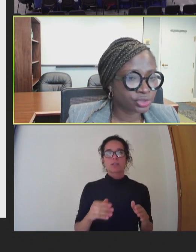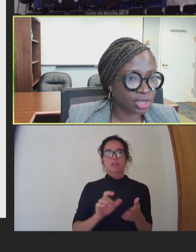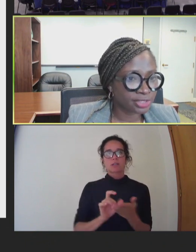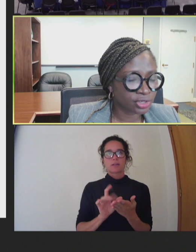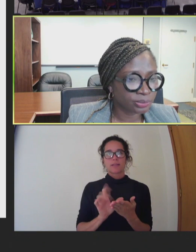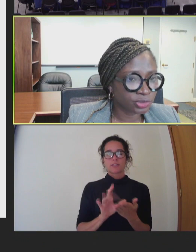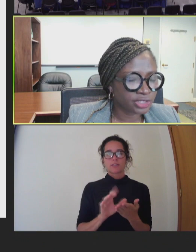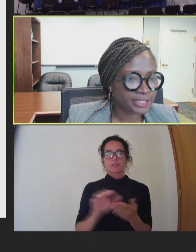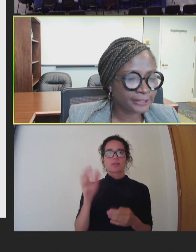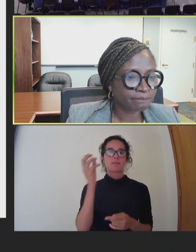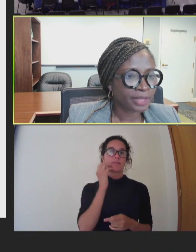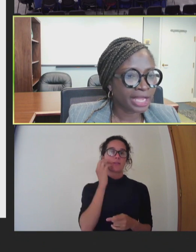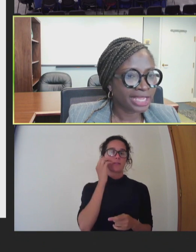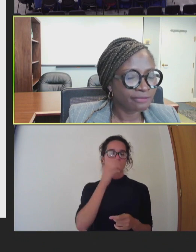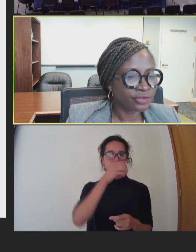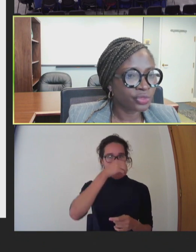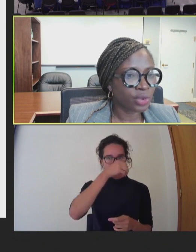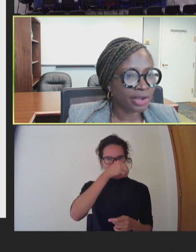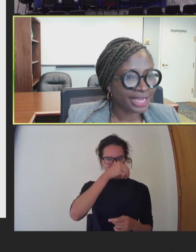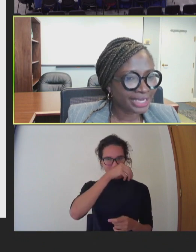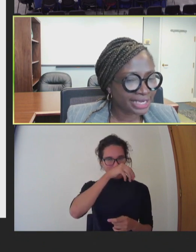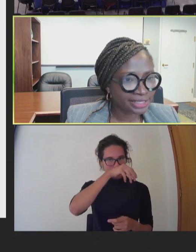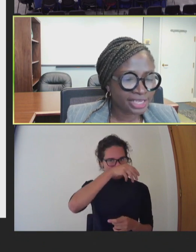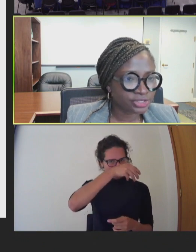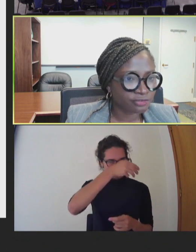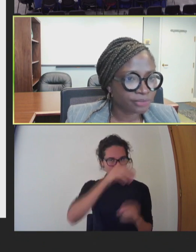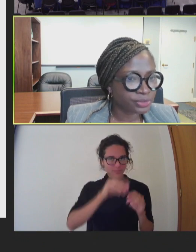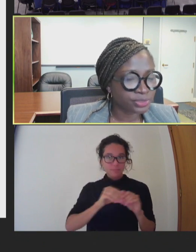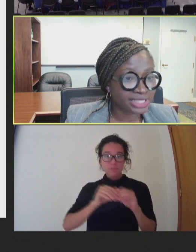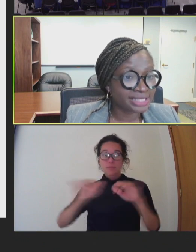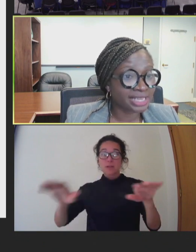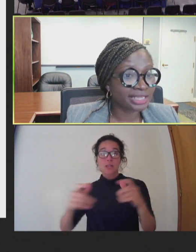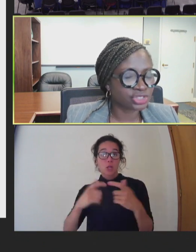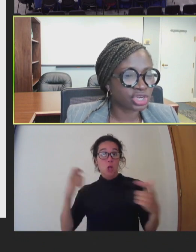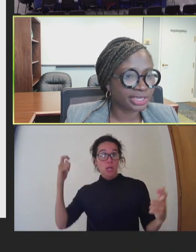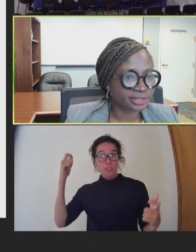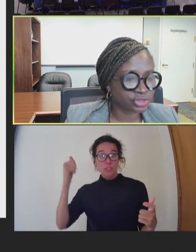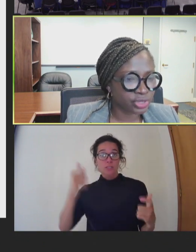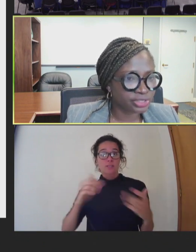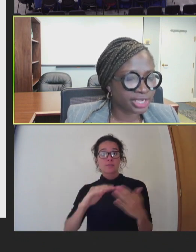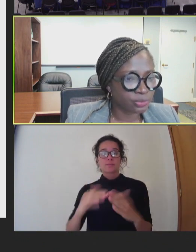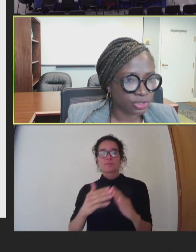the larger community. Even though our index case of measles did not start in the shelter, it was